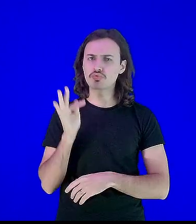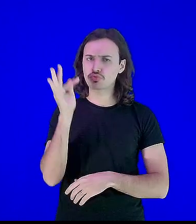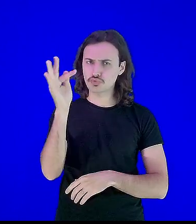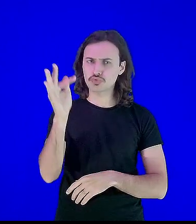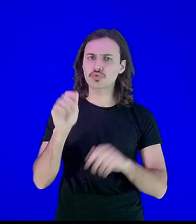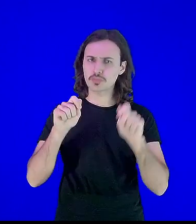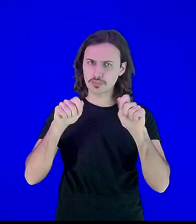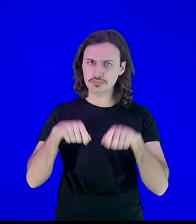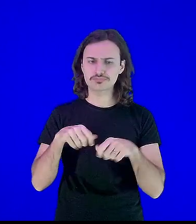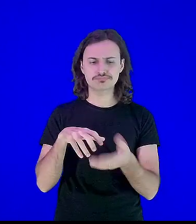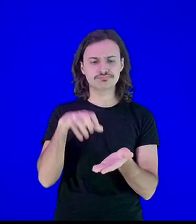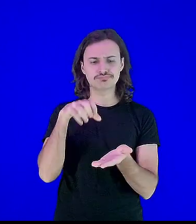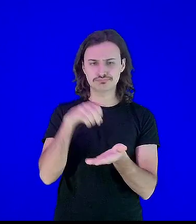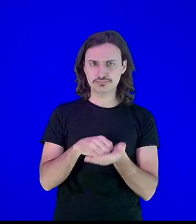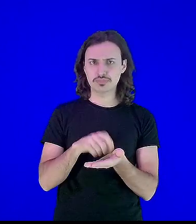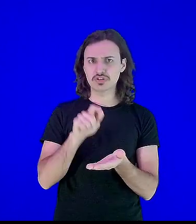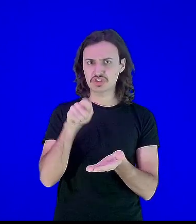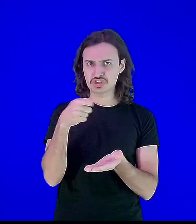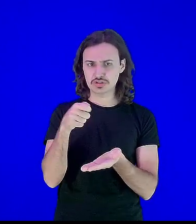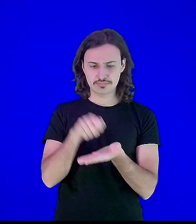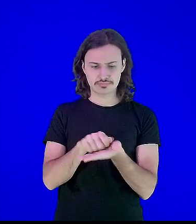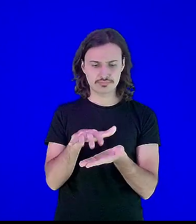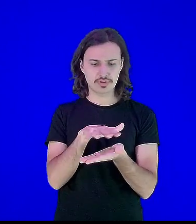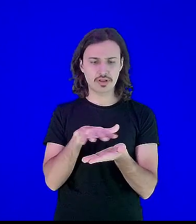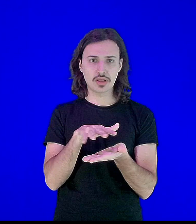to send data up to the cloud and